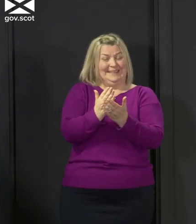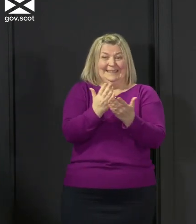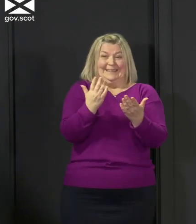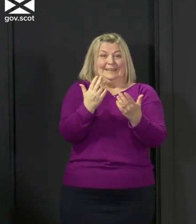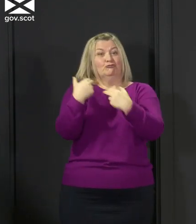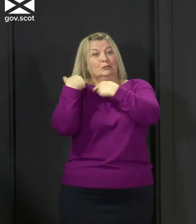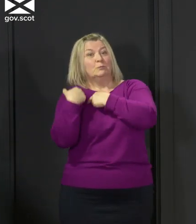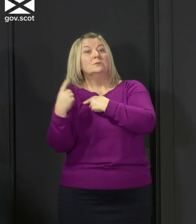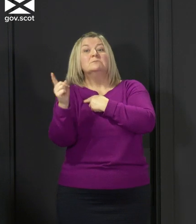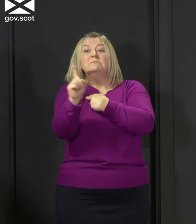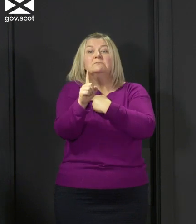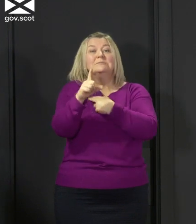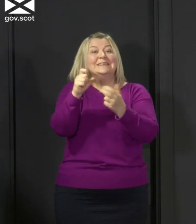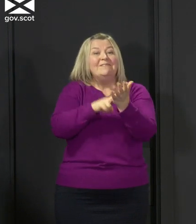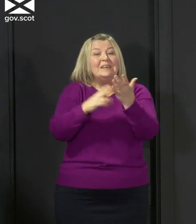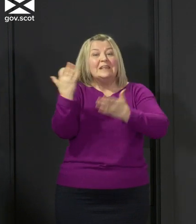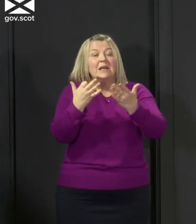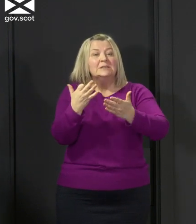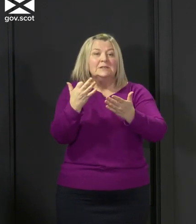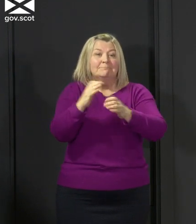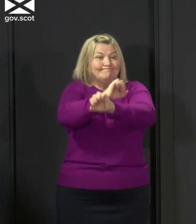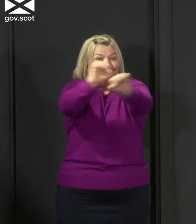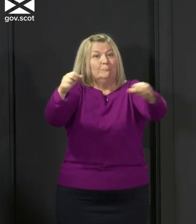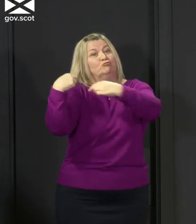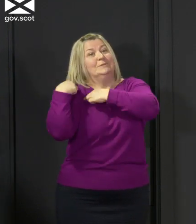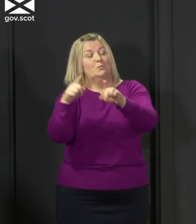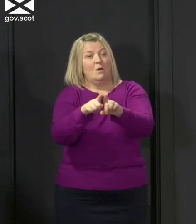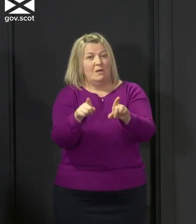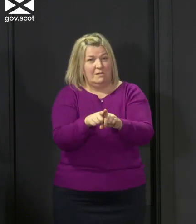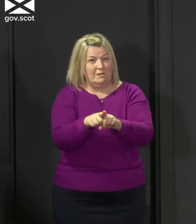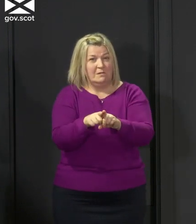The decisions we make as individuals, about keeping our distance, about mixing with other